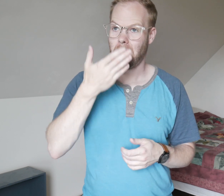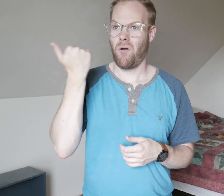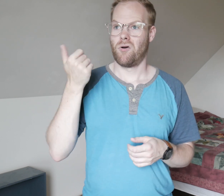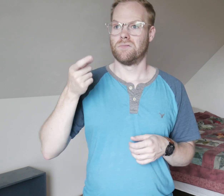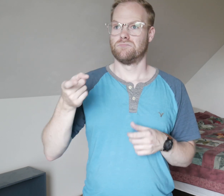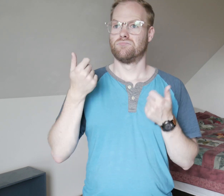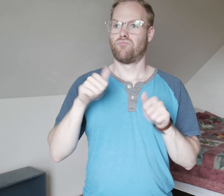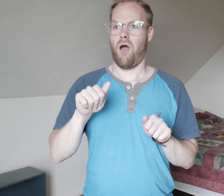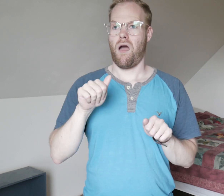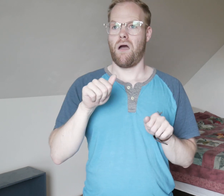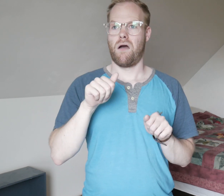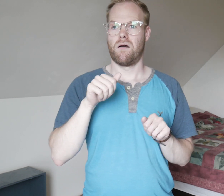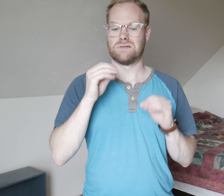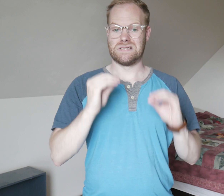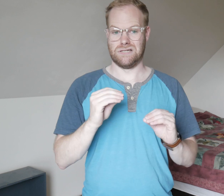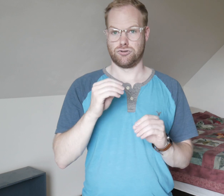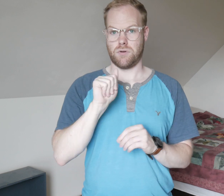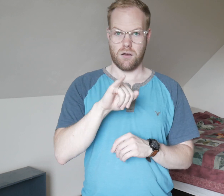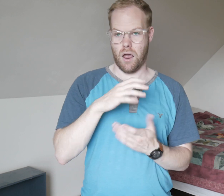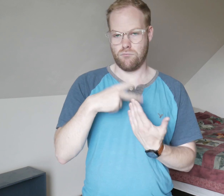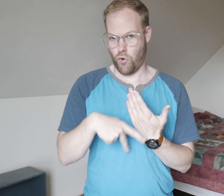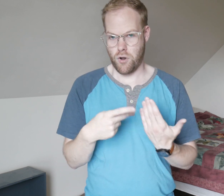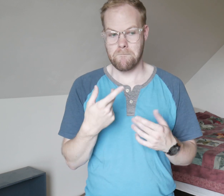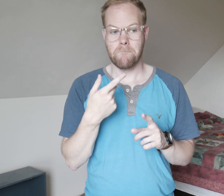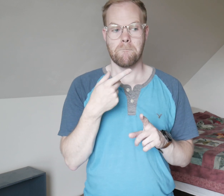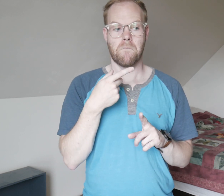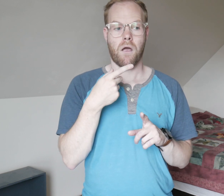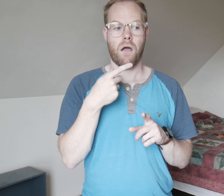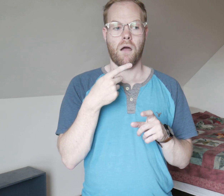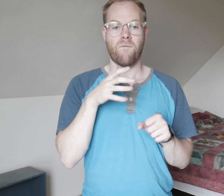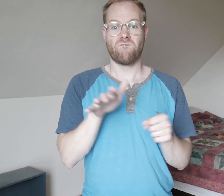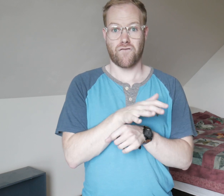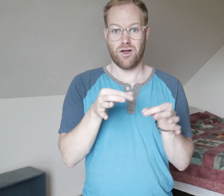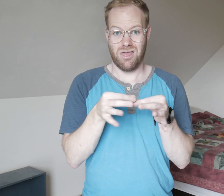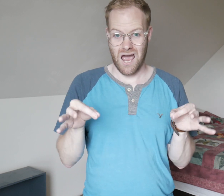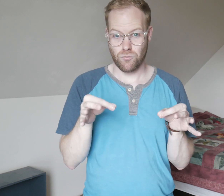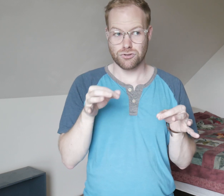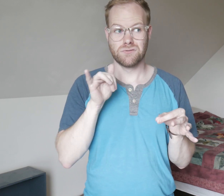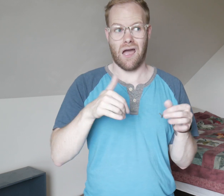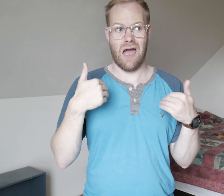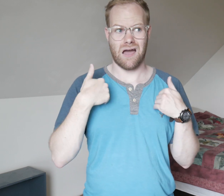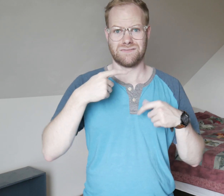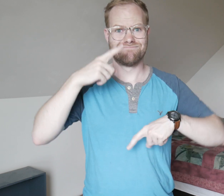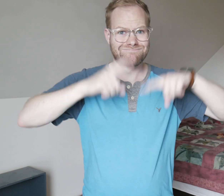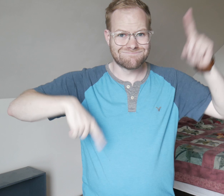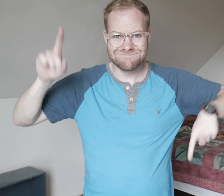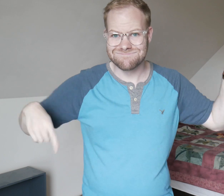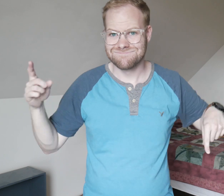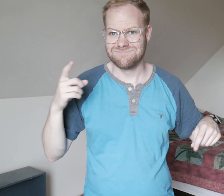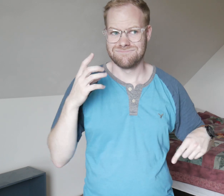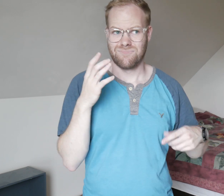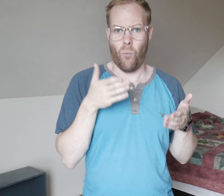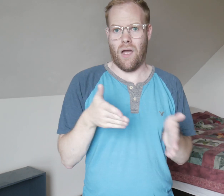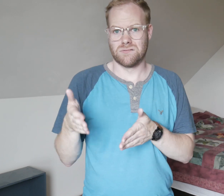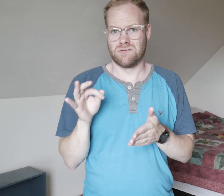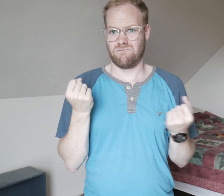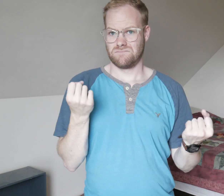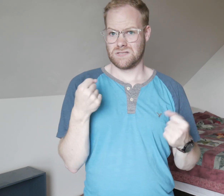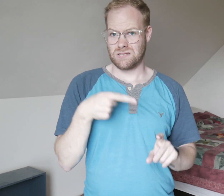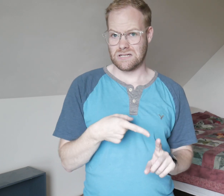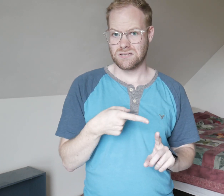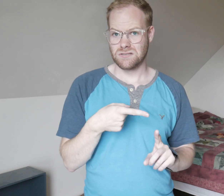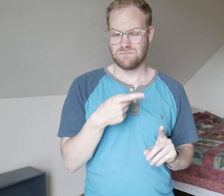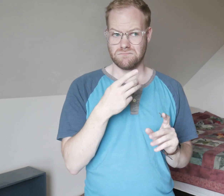Because they're trying to teach an AI or program a full language that has varying ways of signing it,